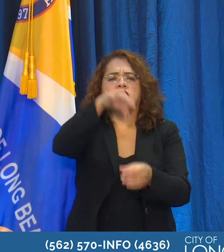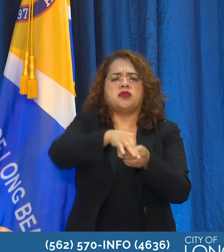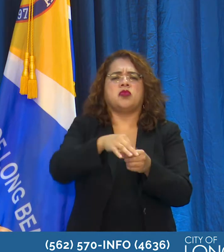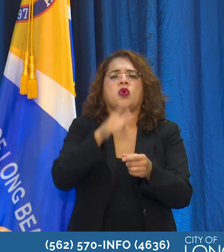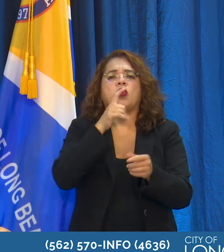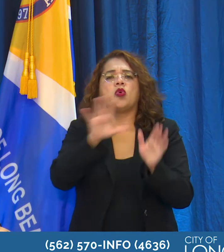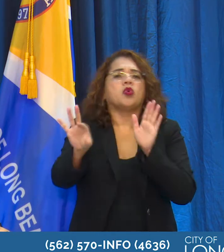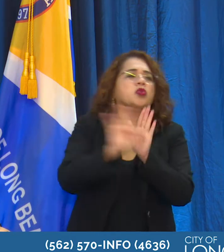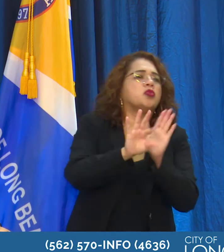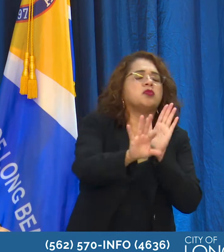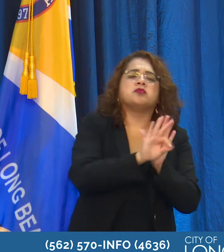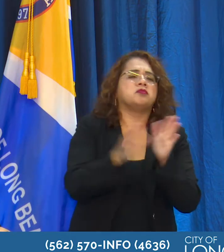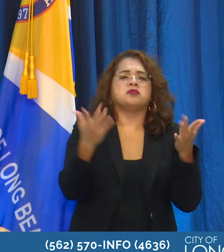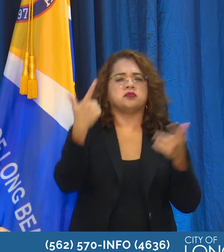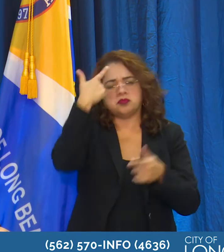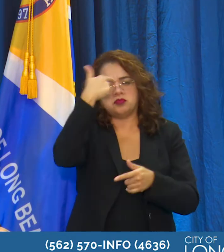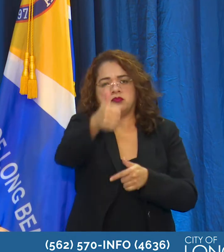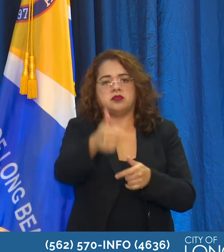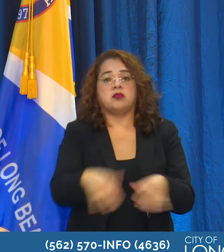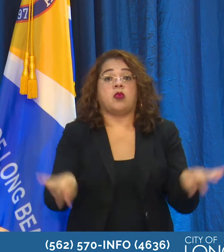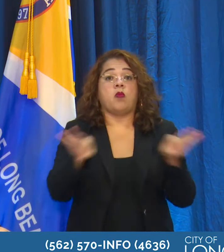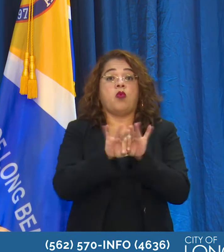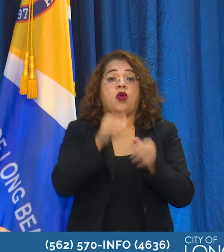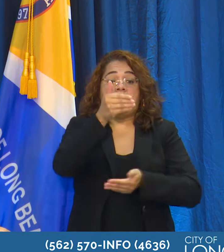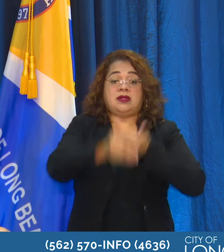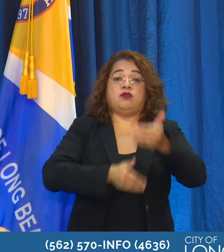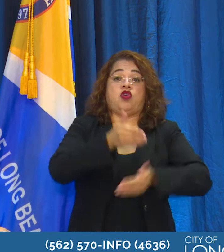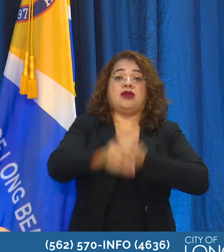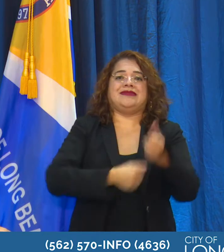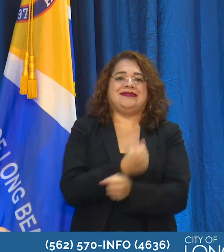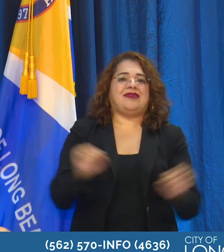And we want to make sure the process is as safe as possible.